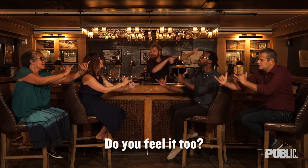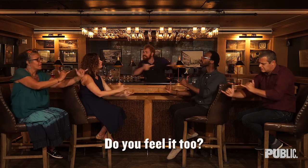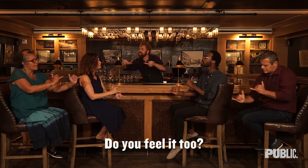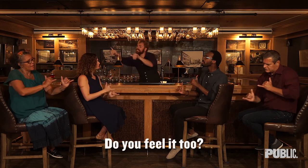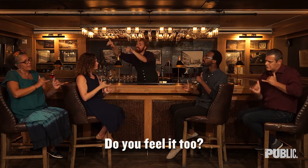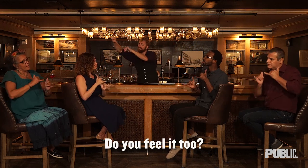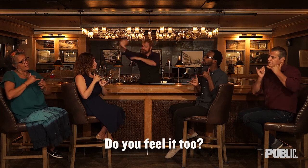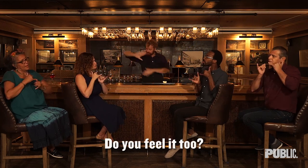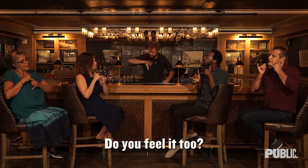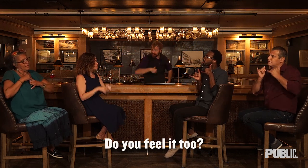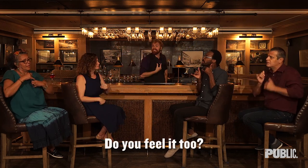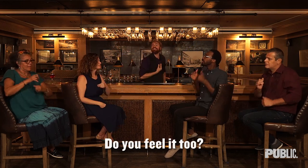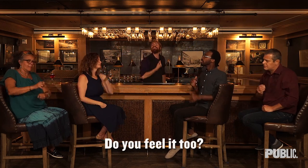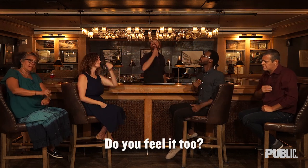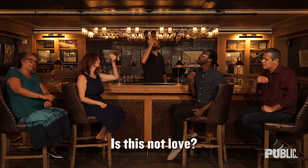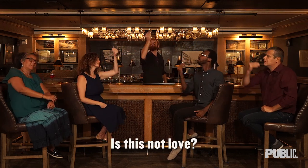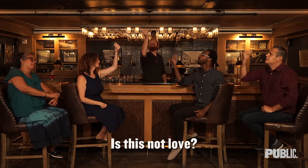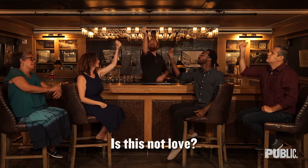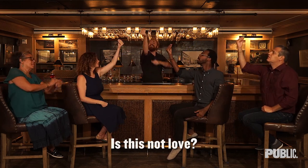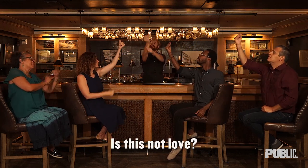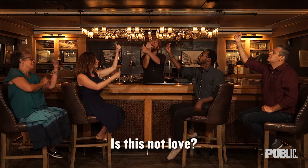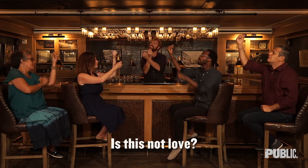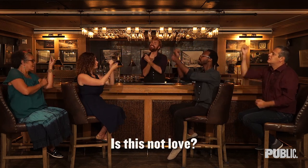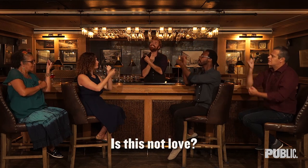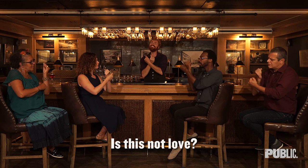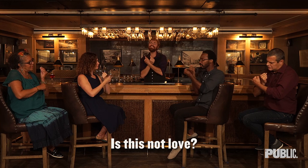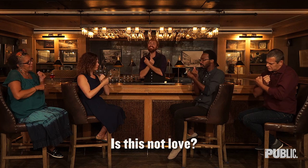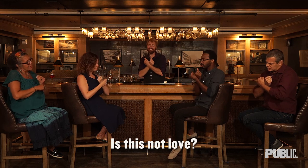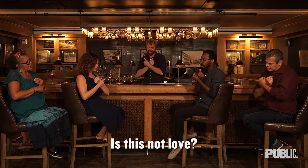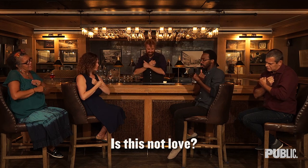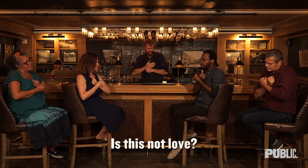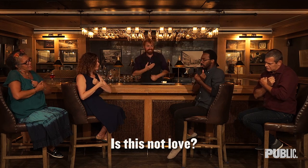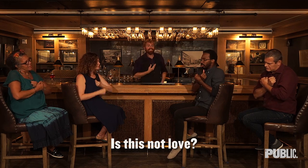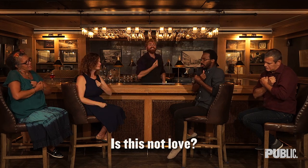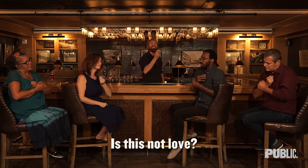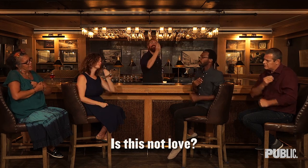Do you feel it too? Is this not love?